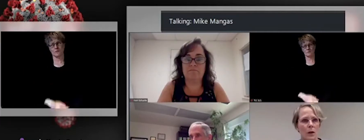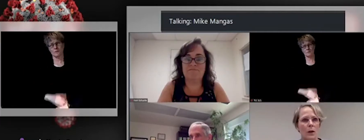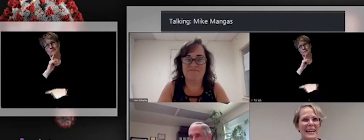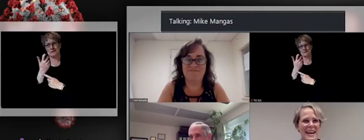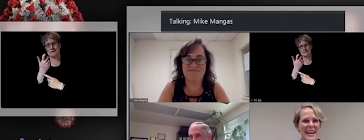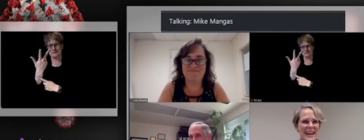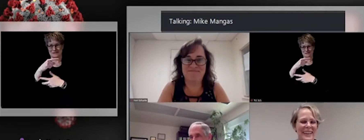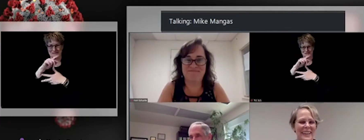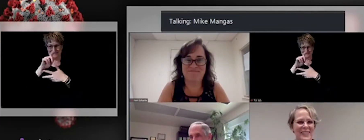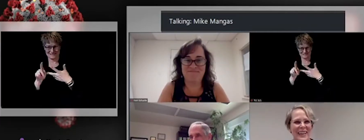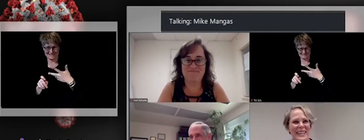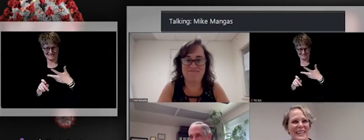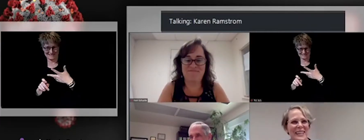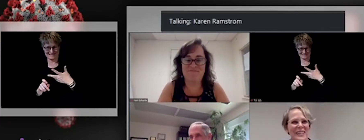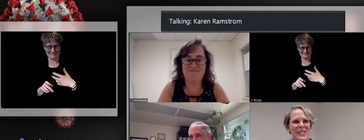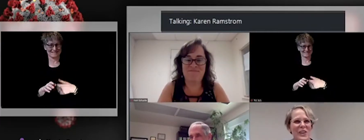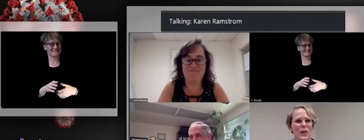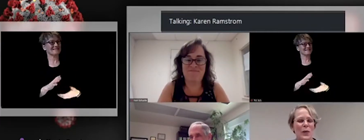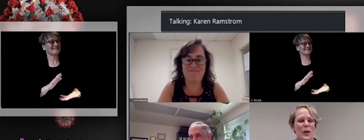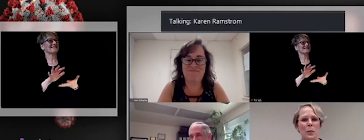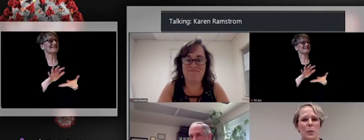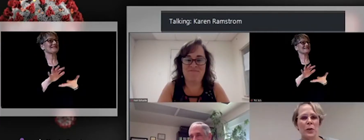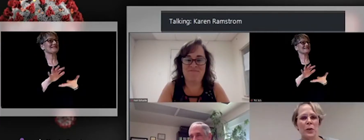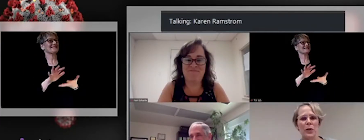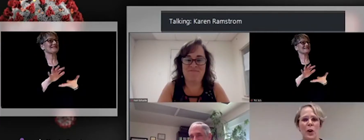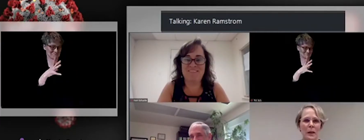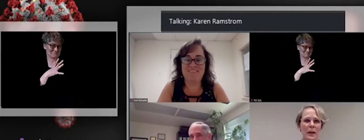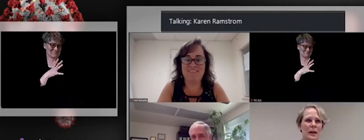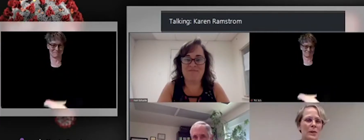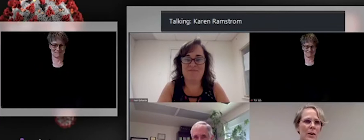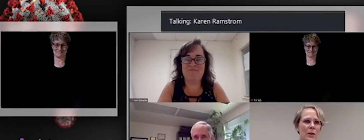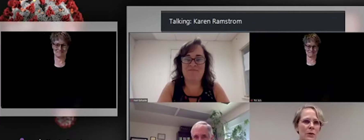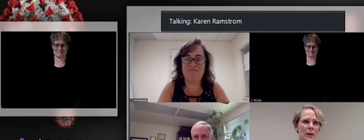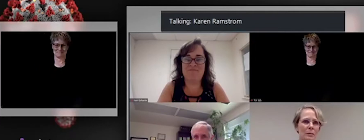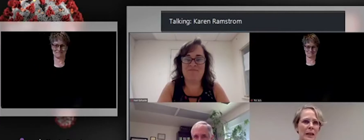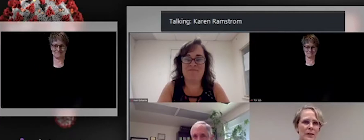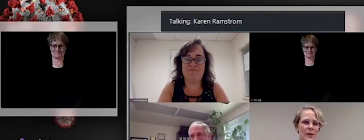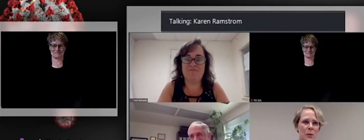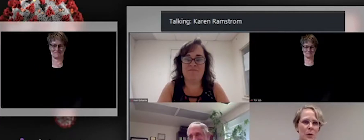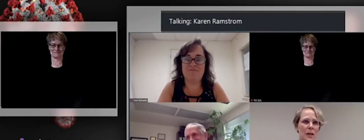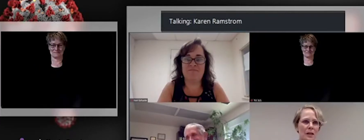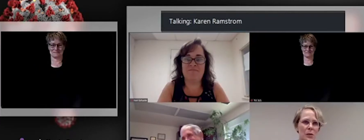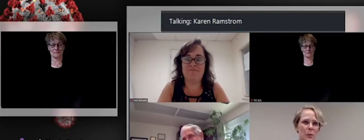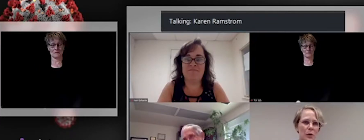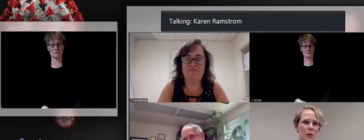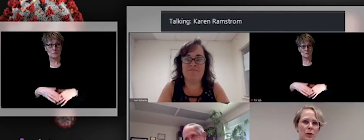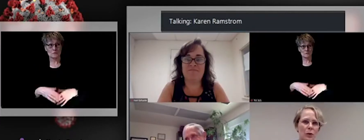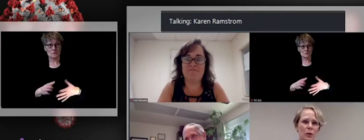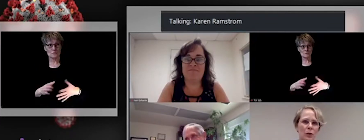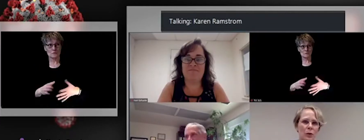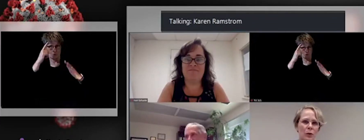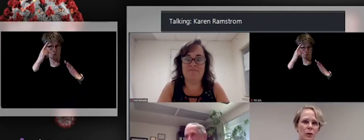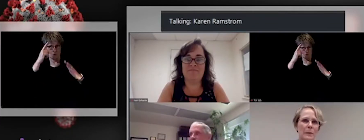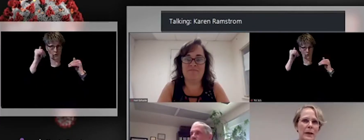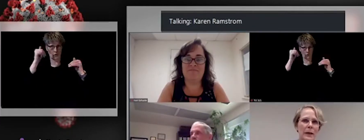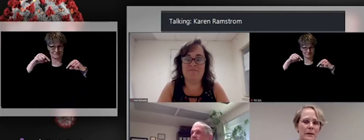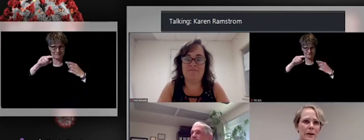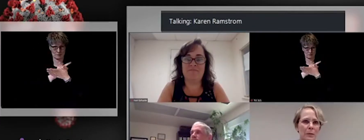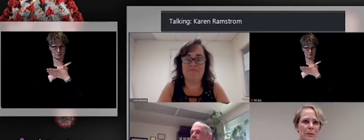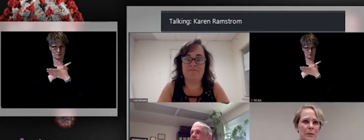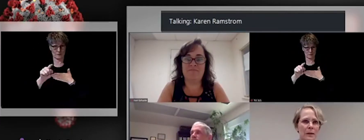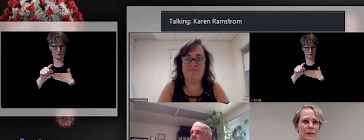That’s okay. So, we're hoping it comes out late this week. That's what we're told, but